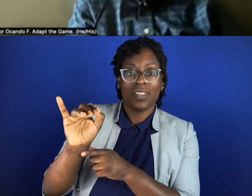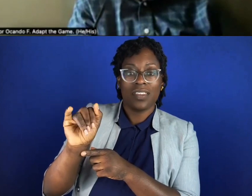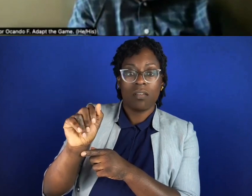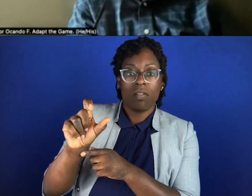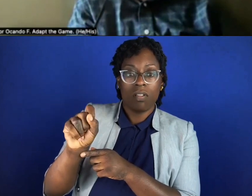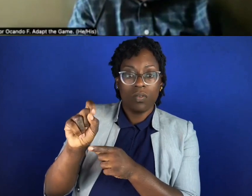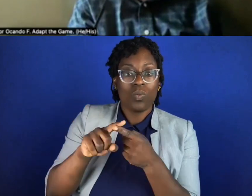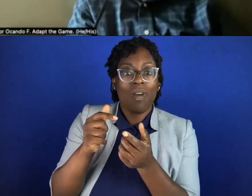Thank you